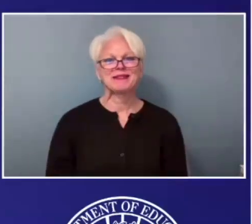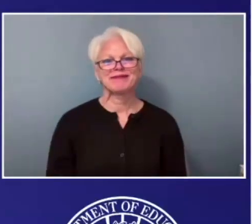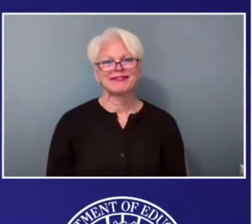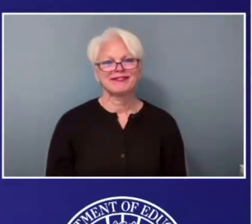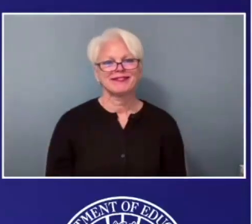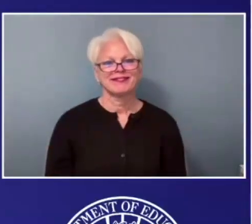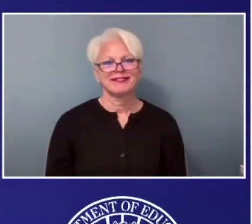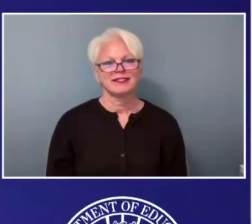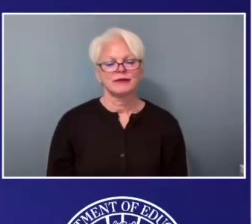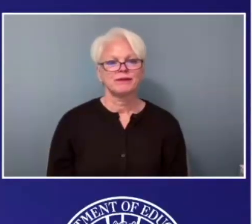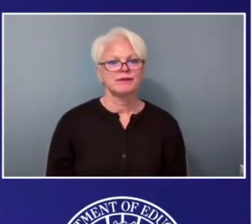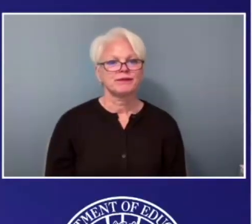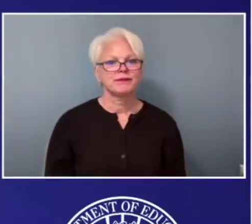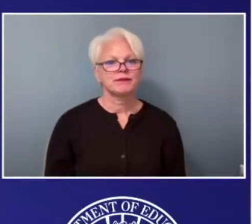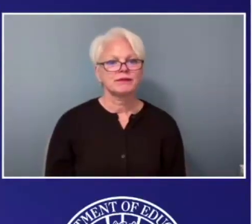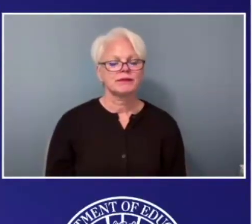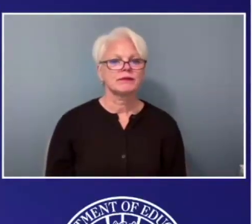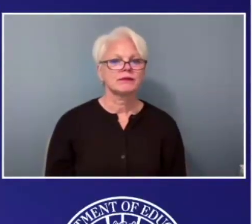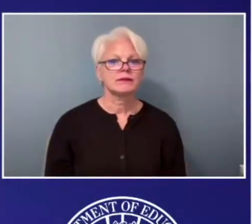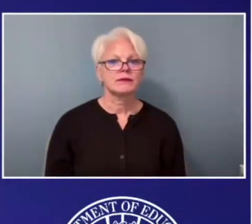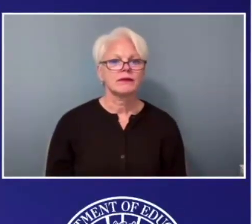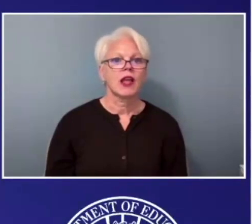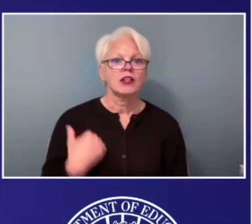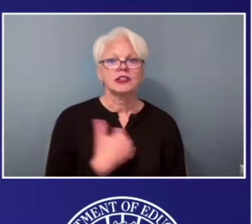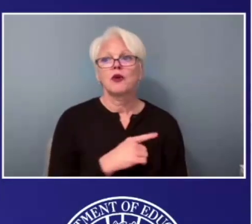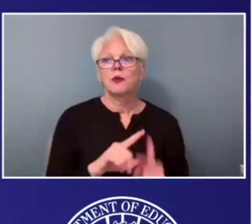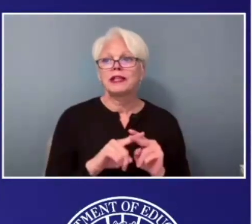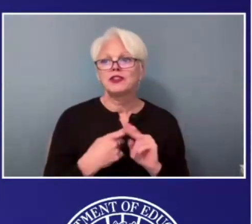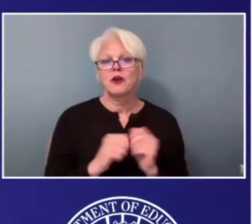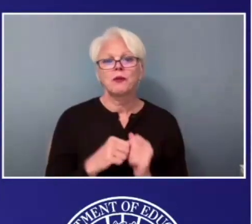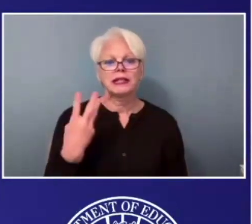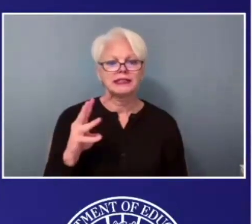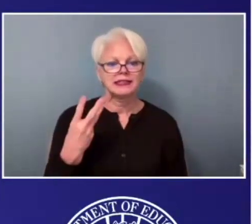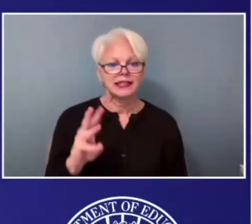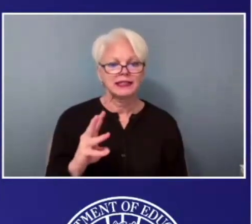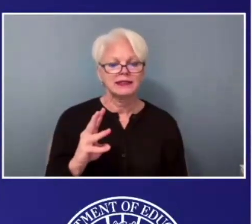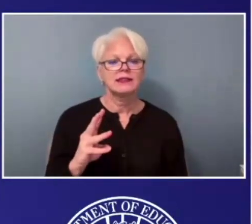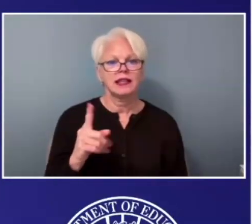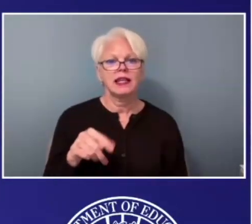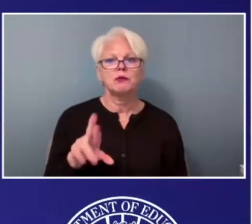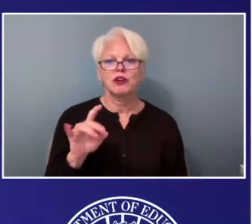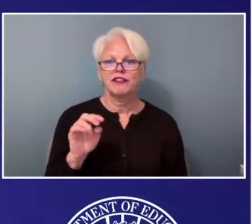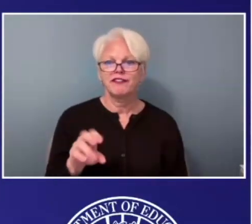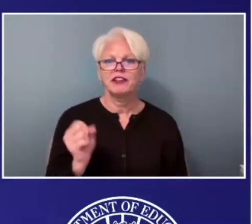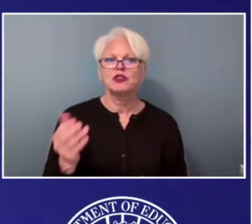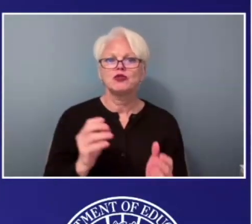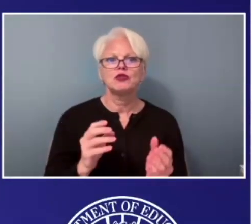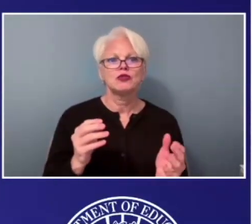All right. So we started off with 16 provisions for the Reimagining and Improving Student Education.